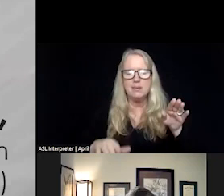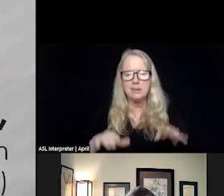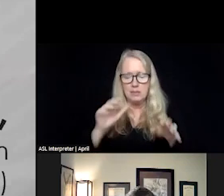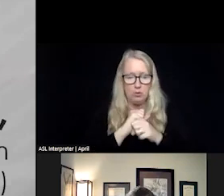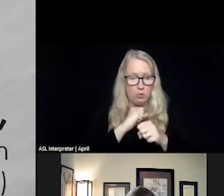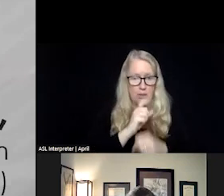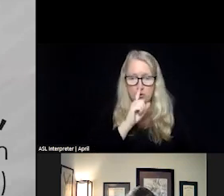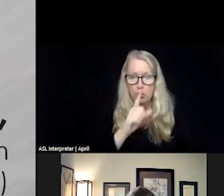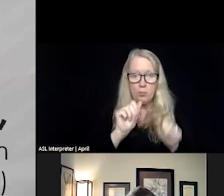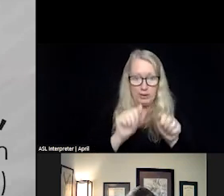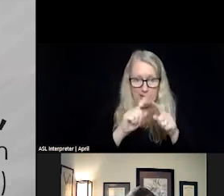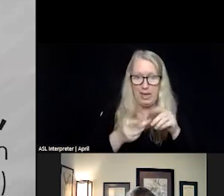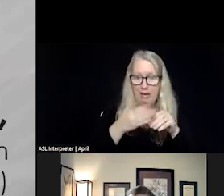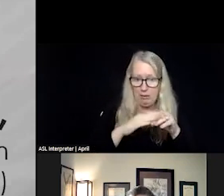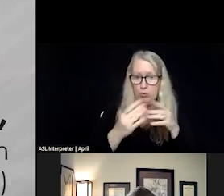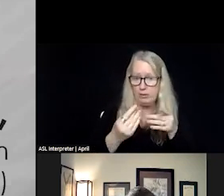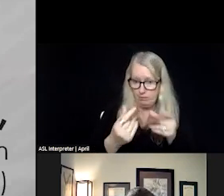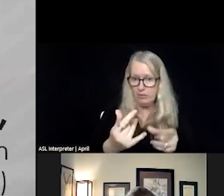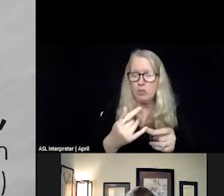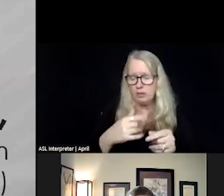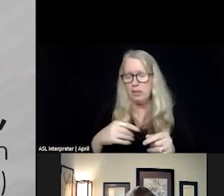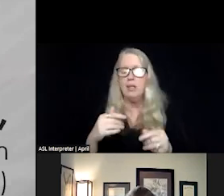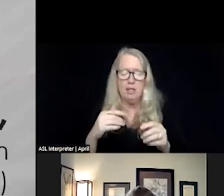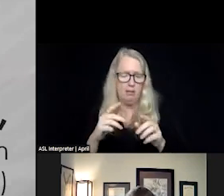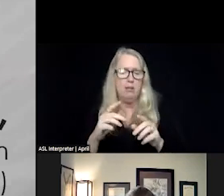WE CAN INCREASE THE NEED FOR THE EFFICIENCY AND CONNECTING PEOPLE